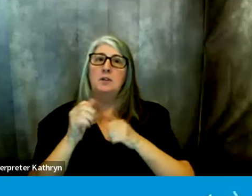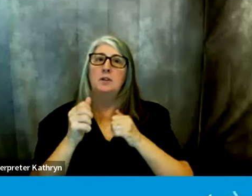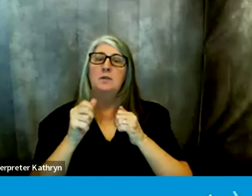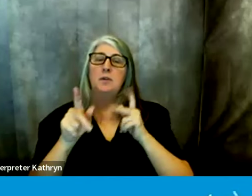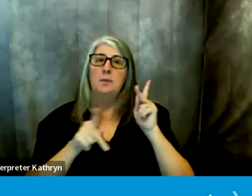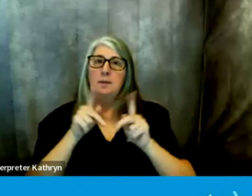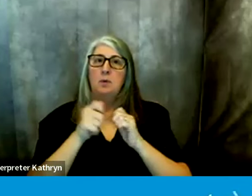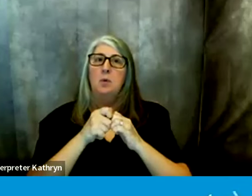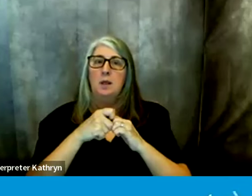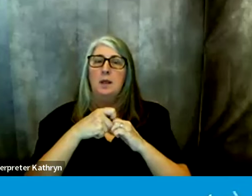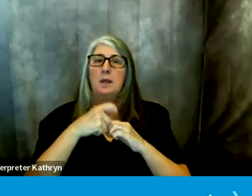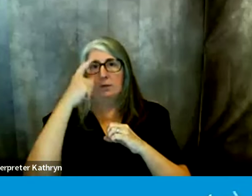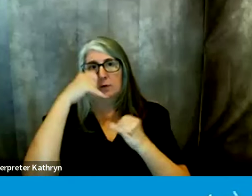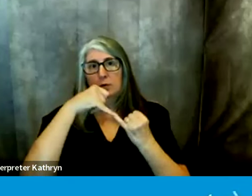using a SCONE device. Right, Parag?